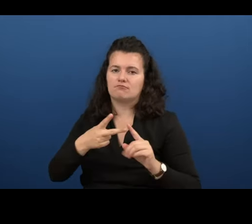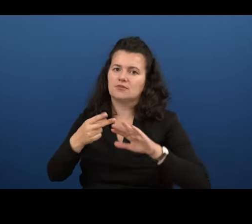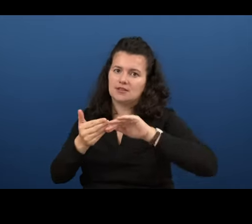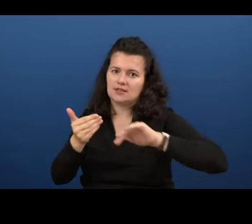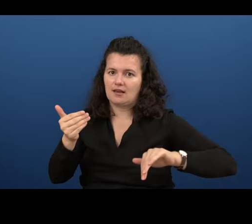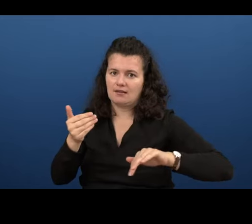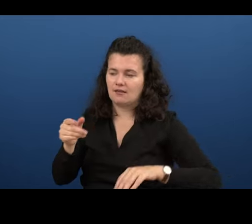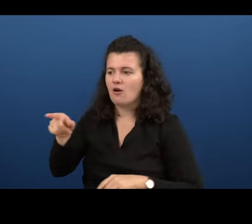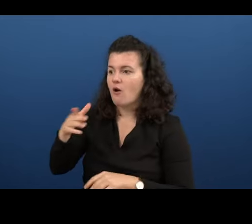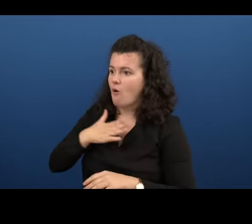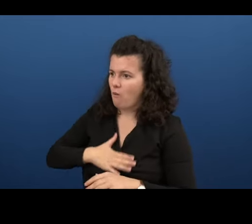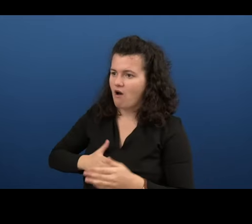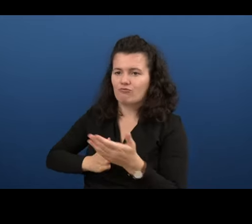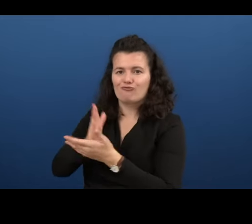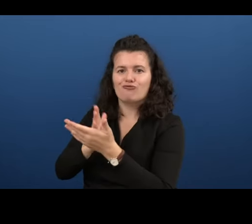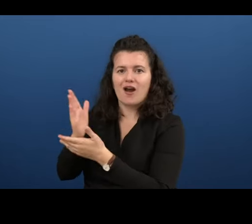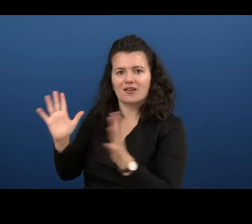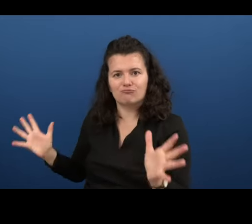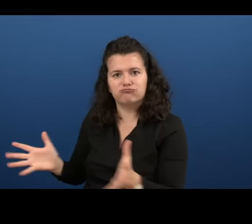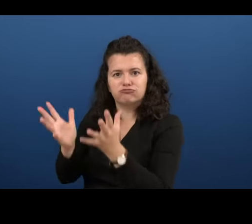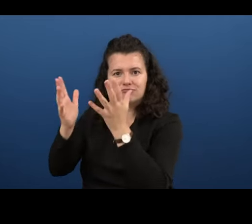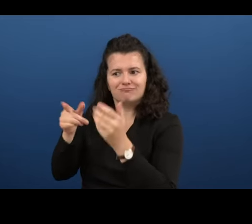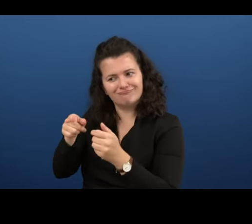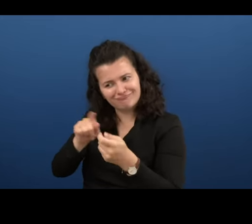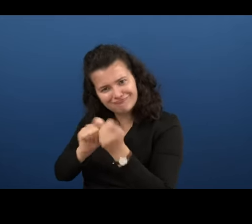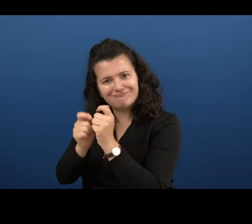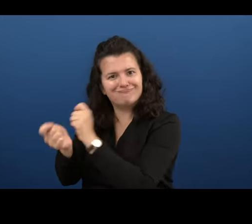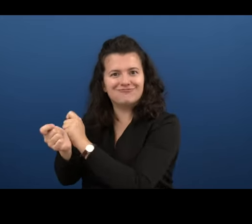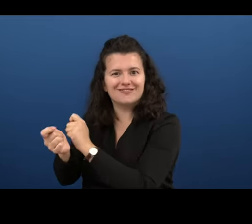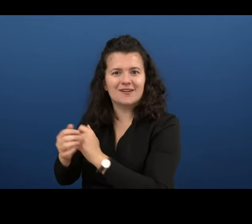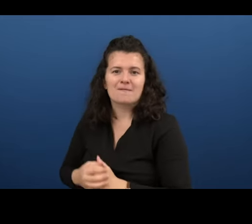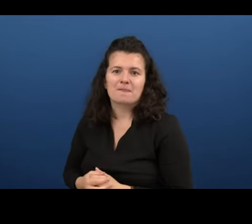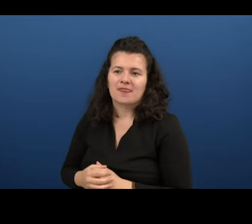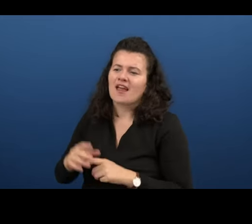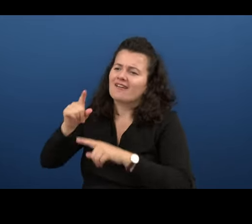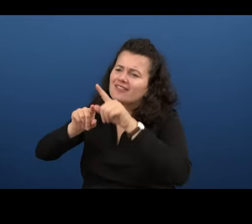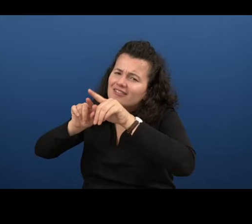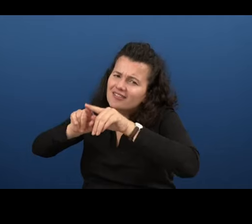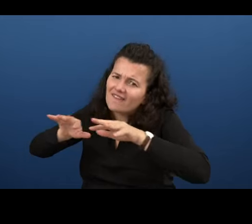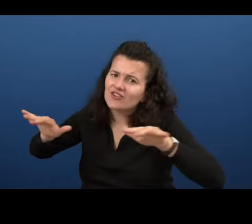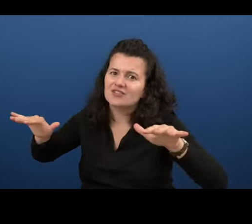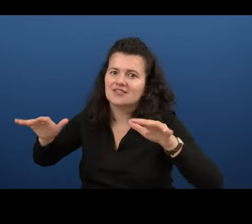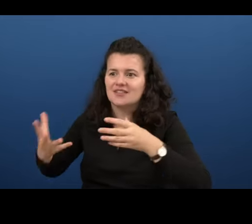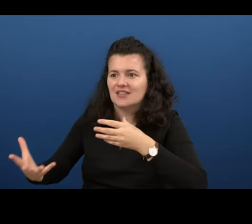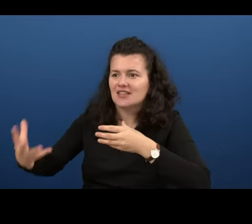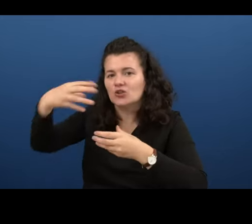12:00:53 We also believe that diversity and inclusion is not a nice to have, but it is